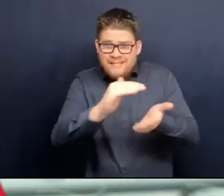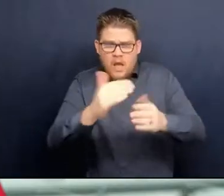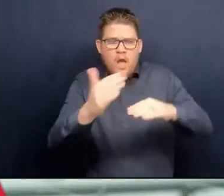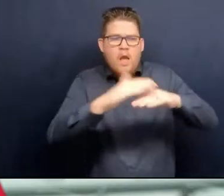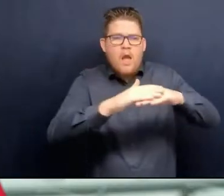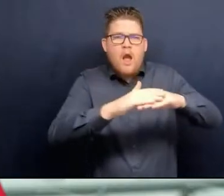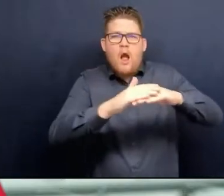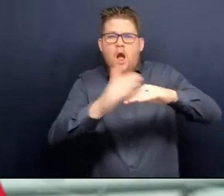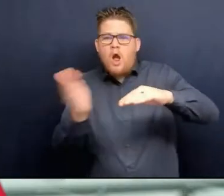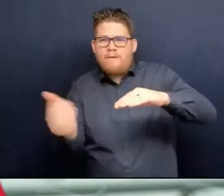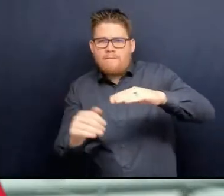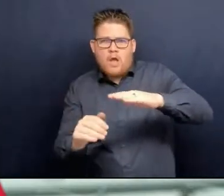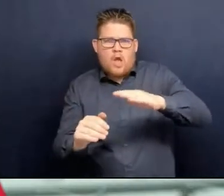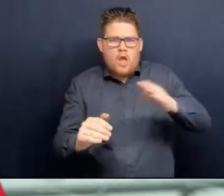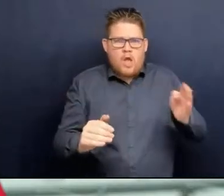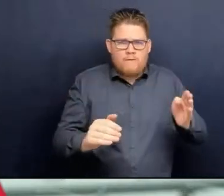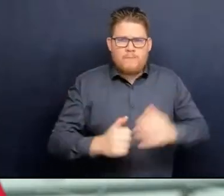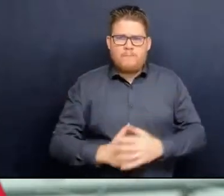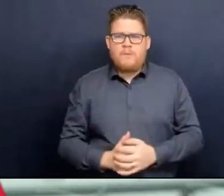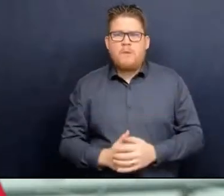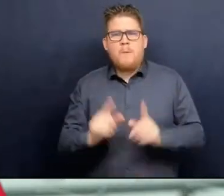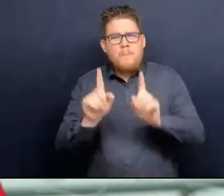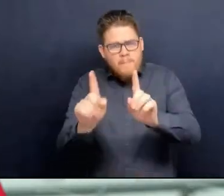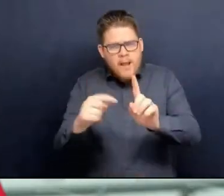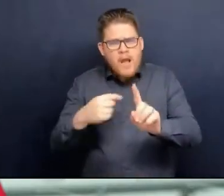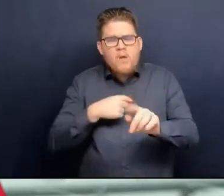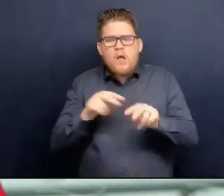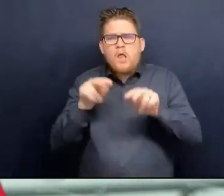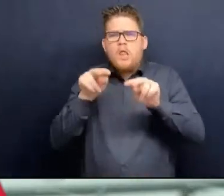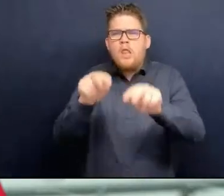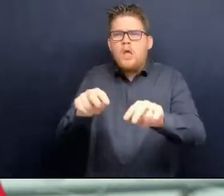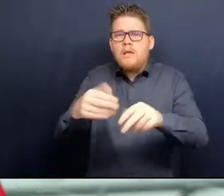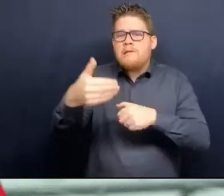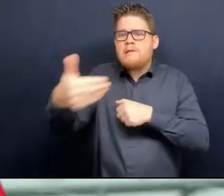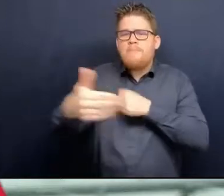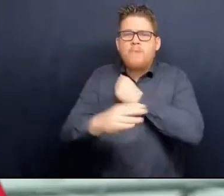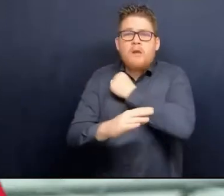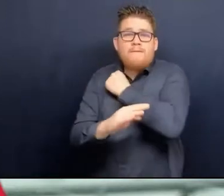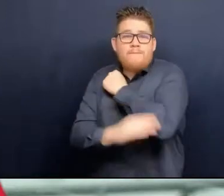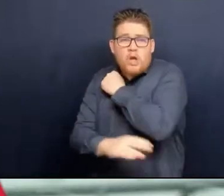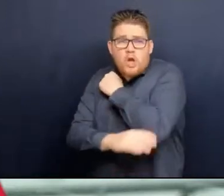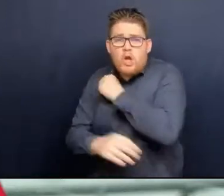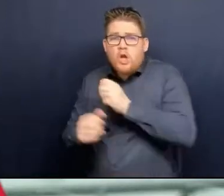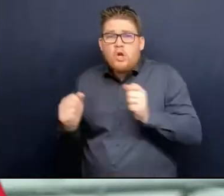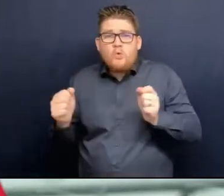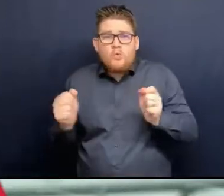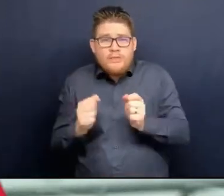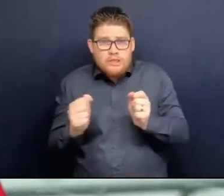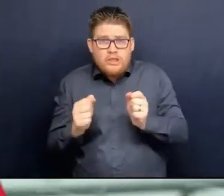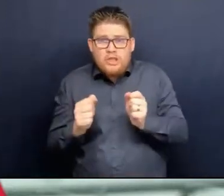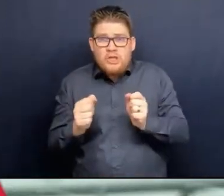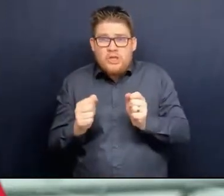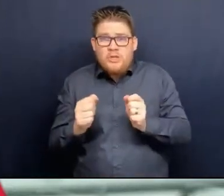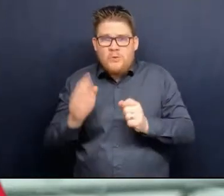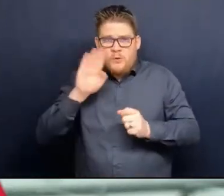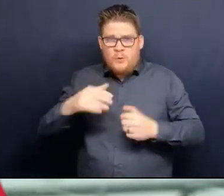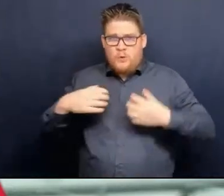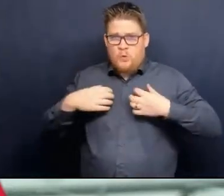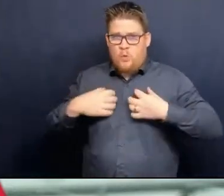we need to pay attention to next fall. Because we know there will be respiratory virus resurgence